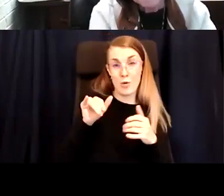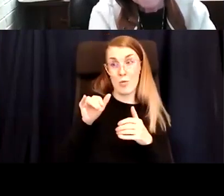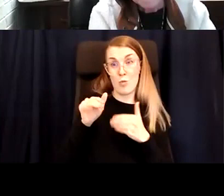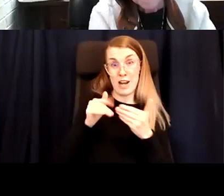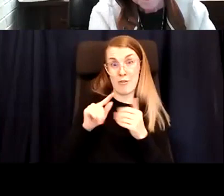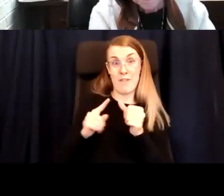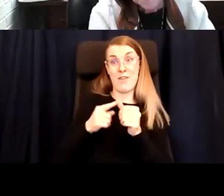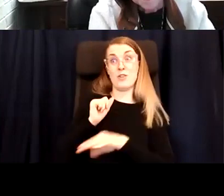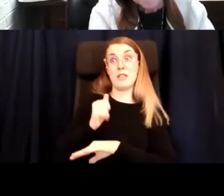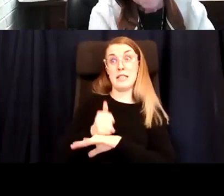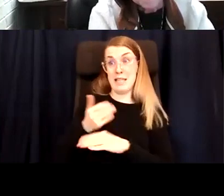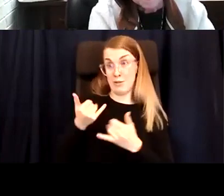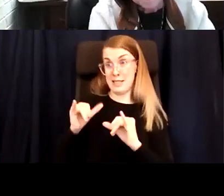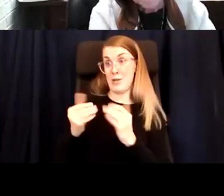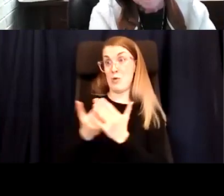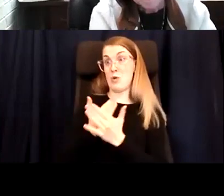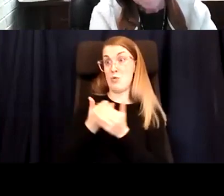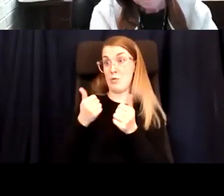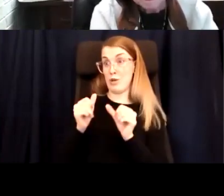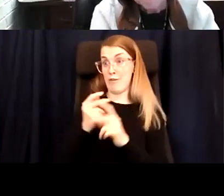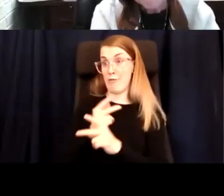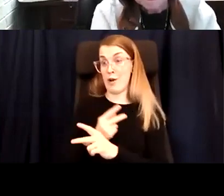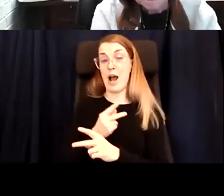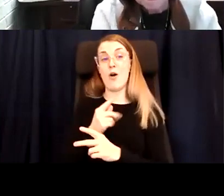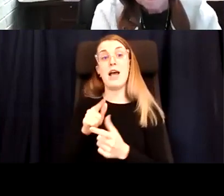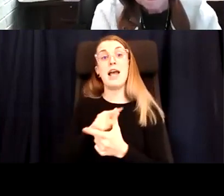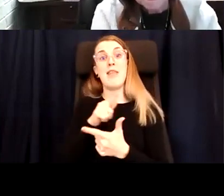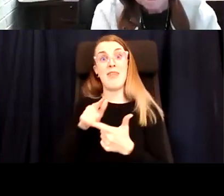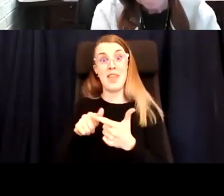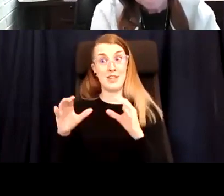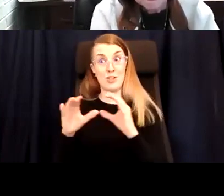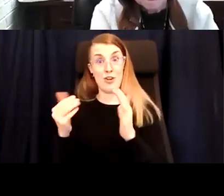And then by the time the recertification came around, it was we kind of got this, we're moving, we're shaking.